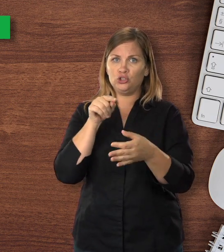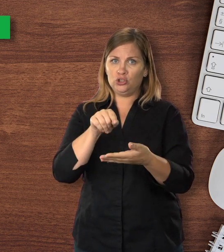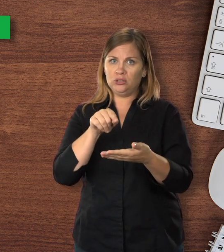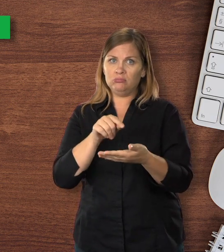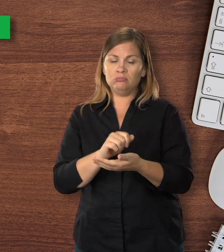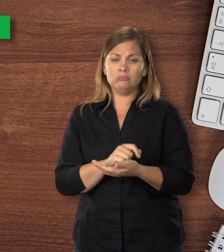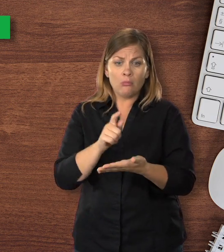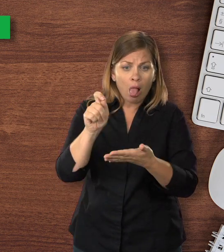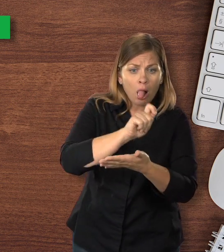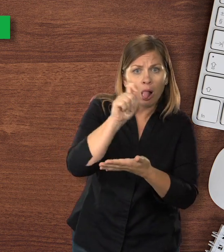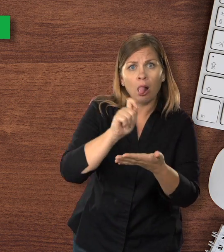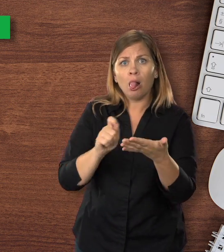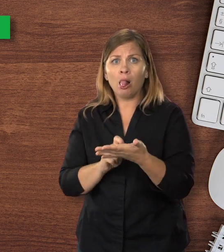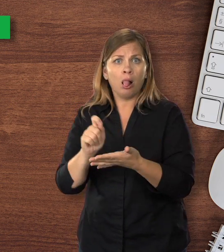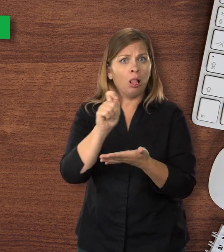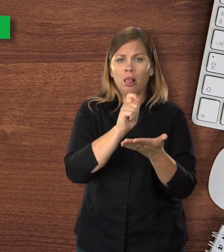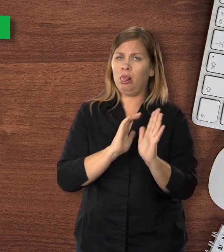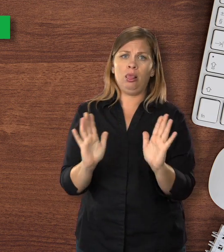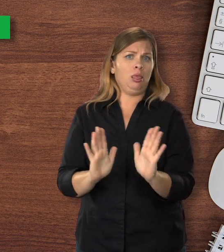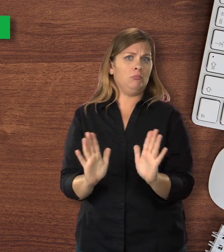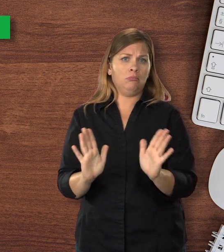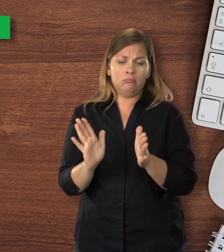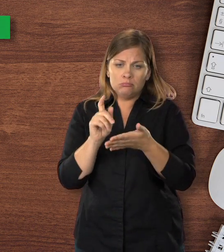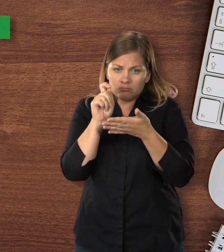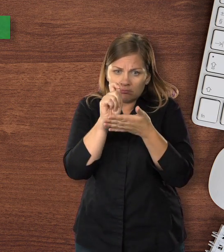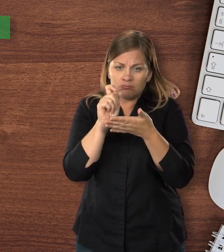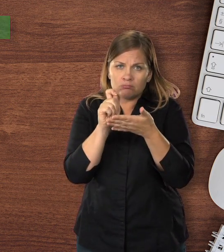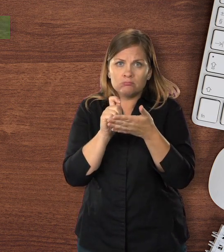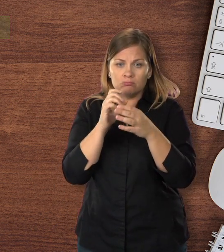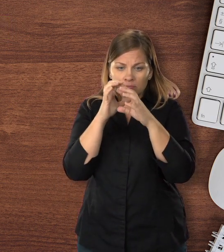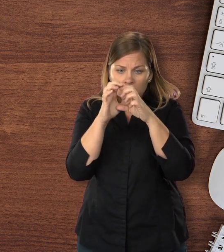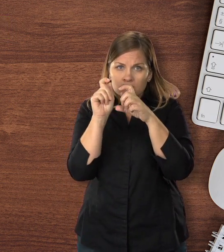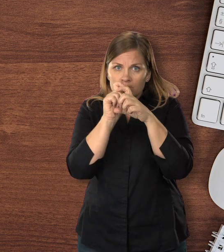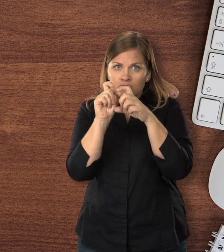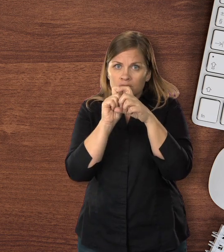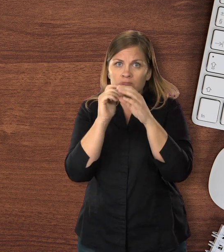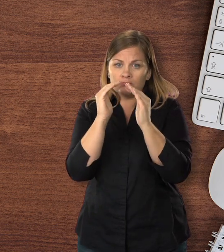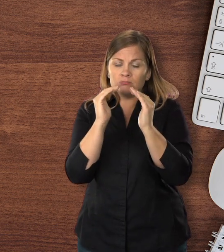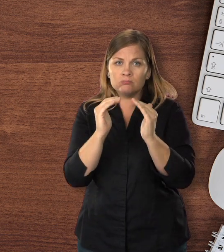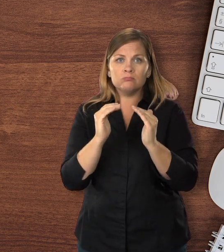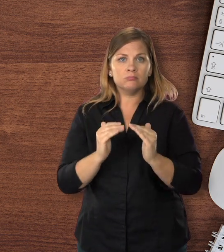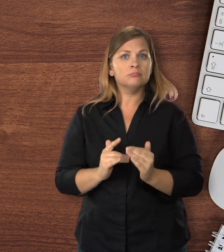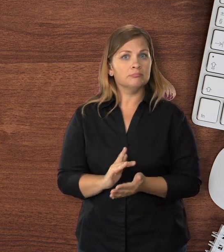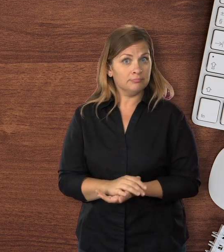Do not write anything extra on the ballot, especially do not write your name or your ID number.